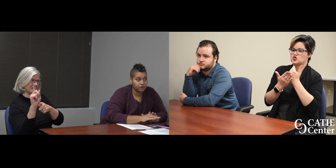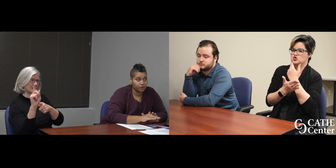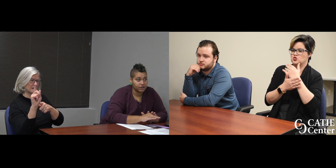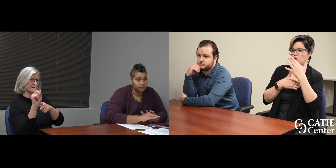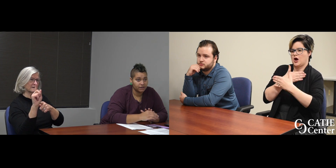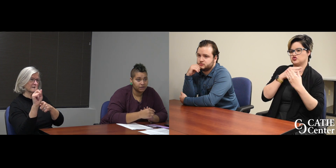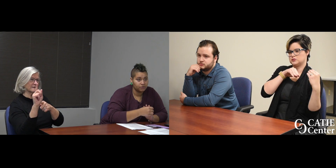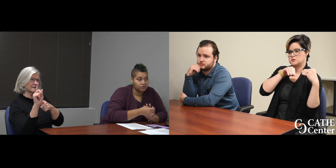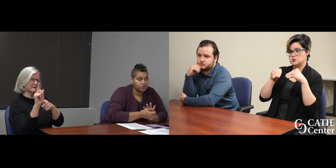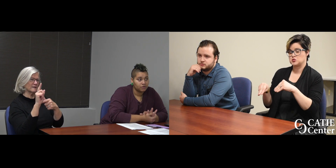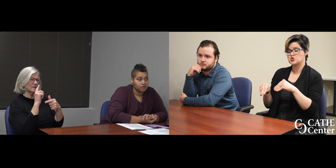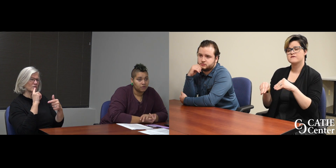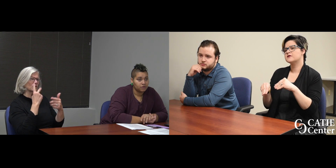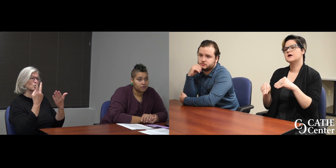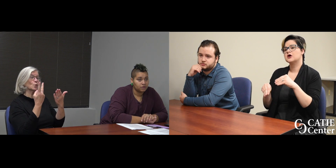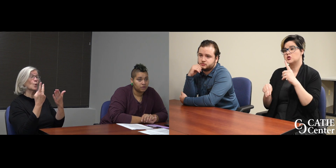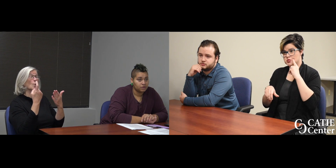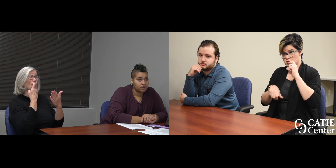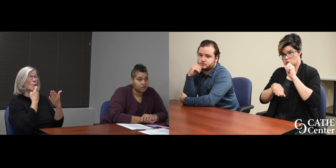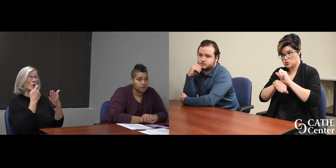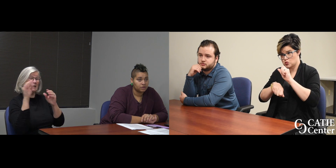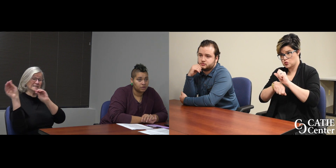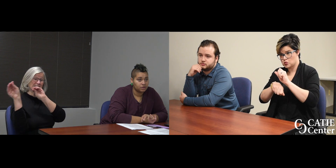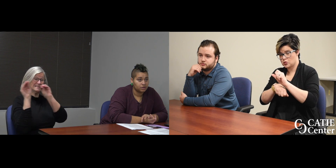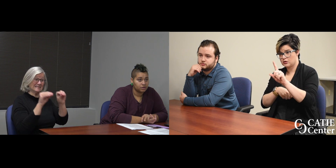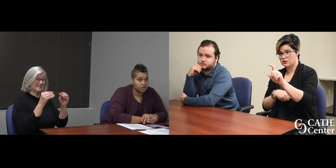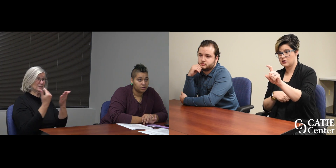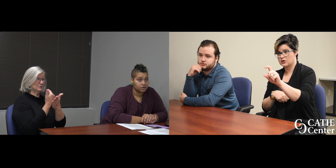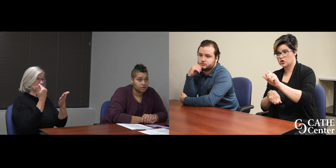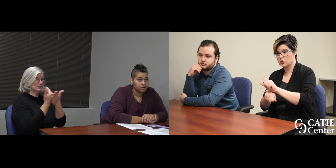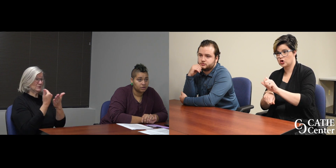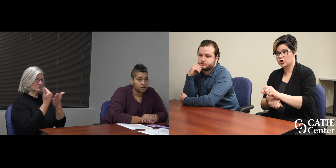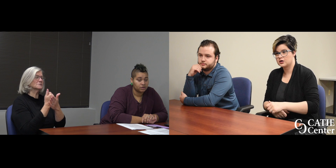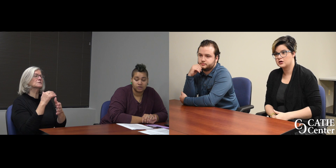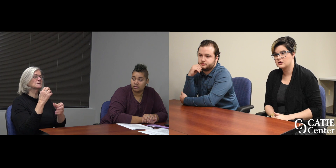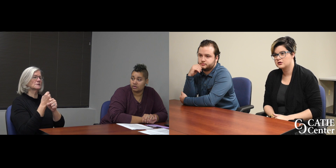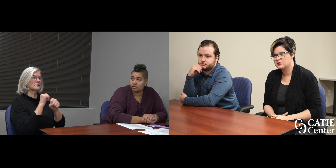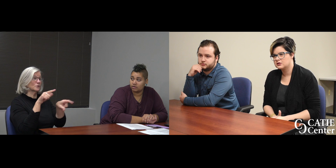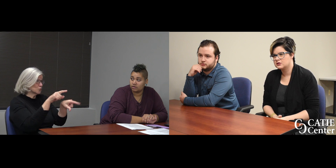Are you working right now?